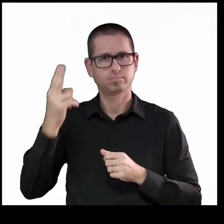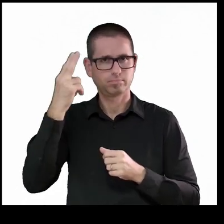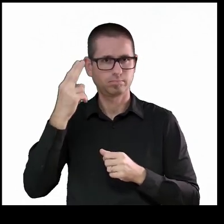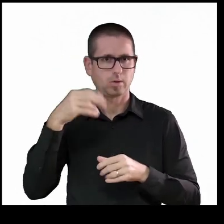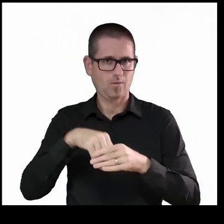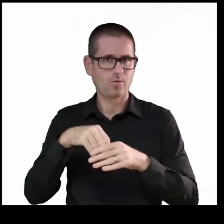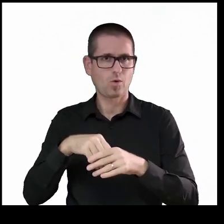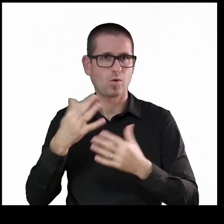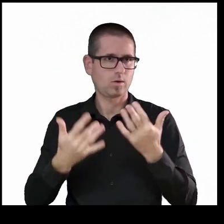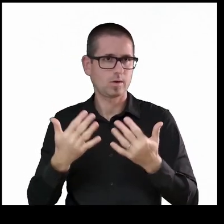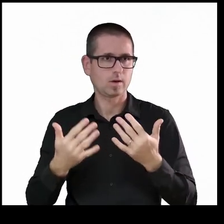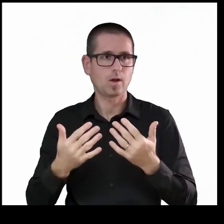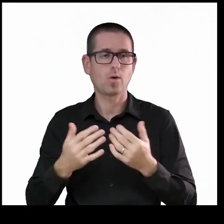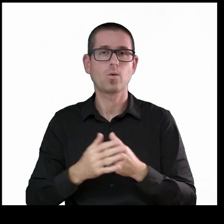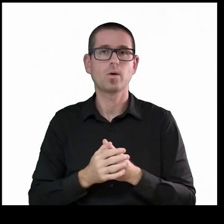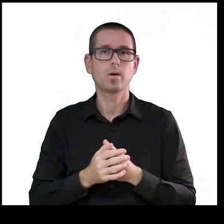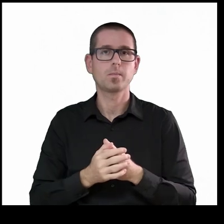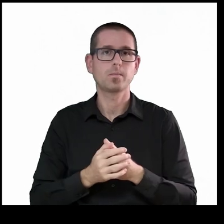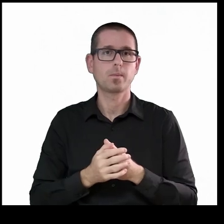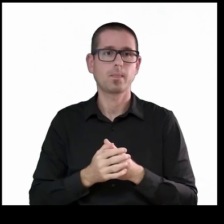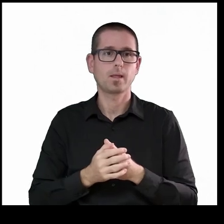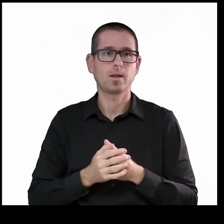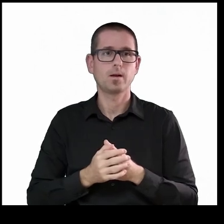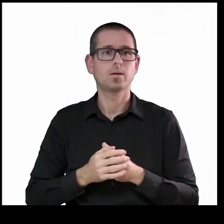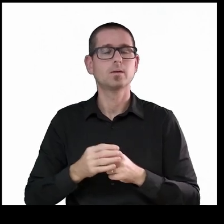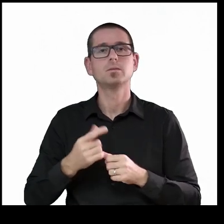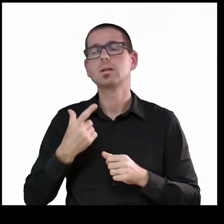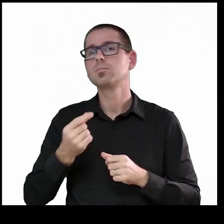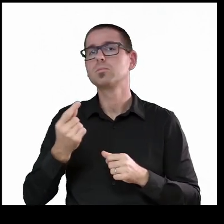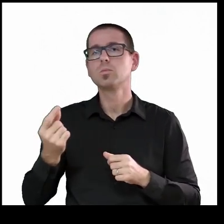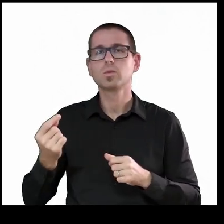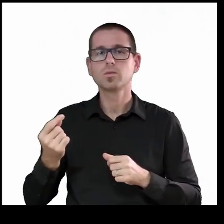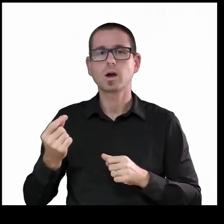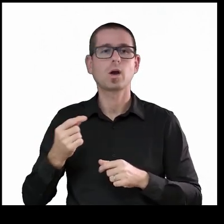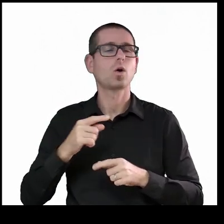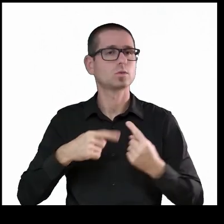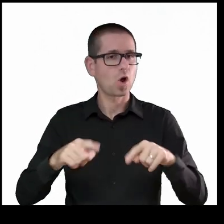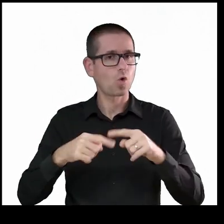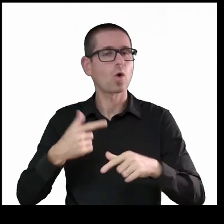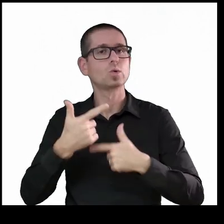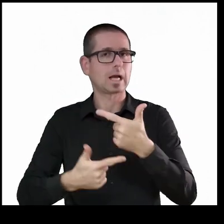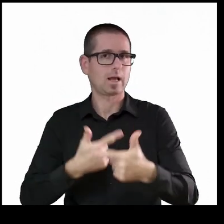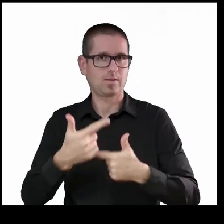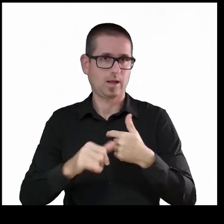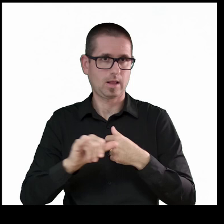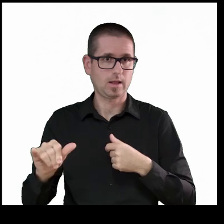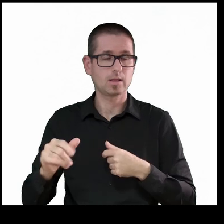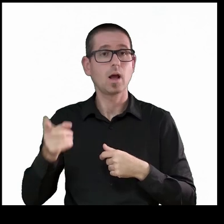The number of transistors in an integrated circuit doubles every two years. But in time,